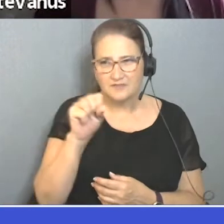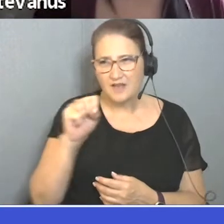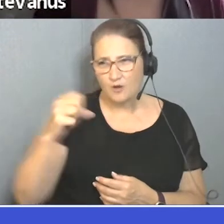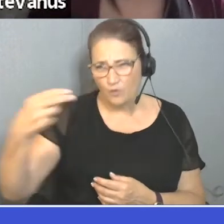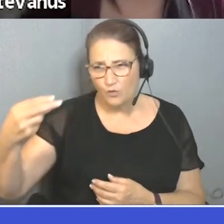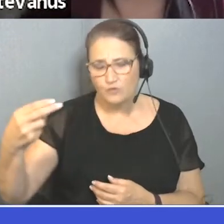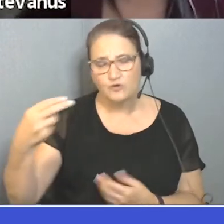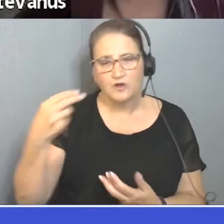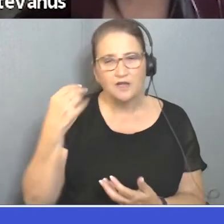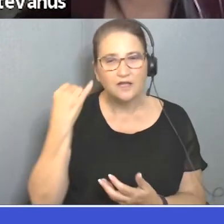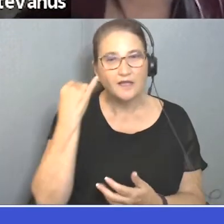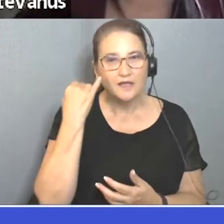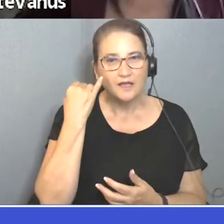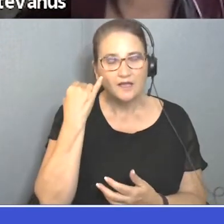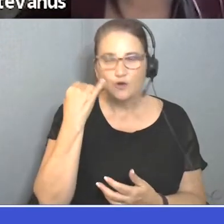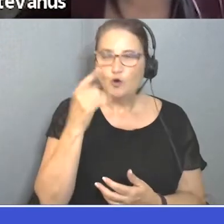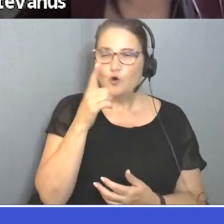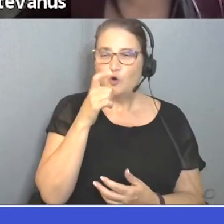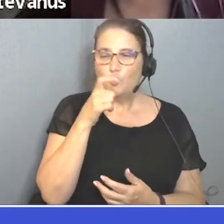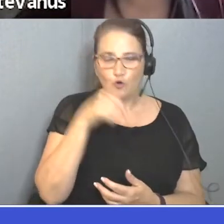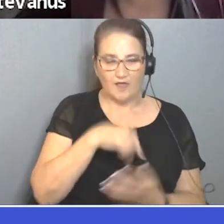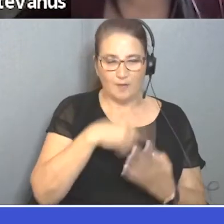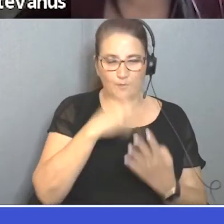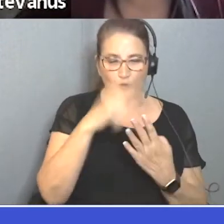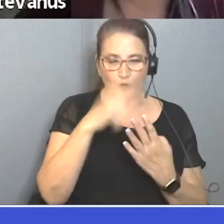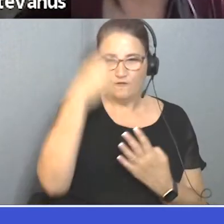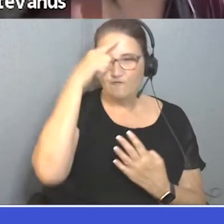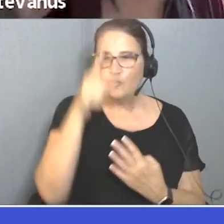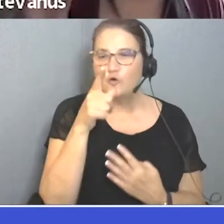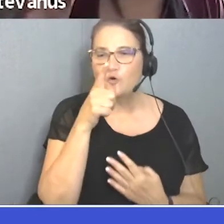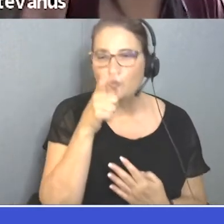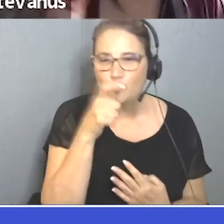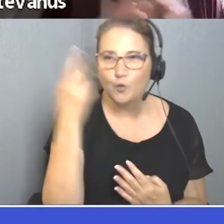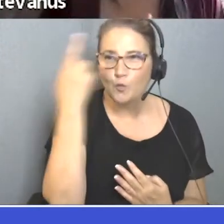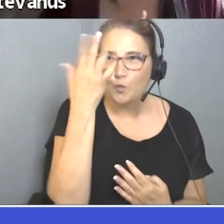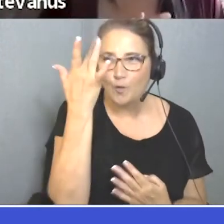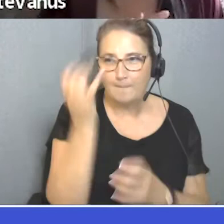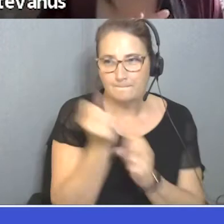As it's designed today. The reason why it was created.